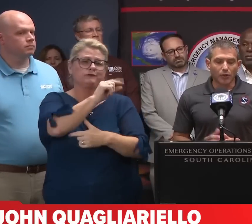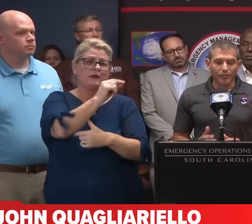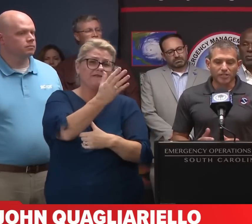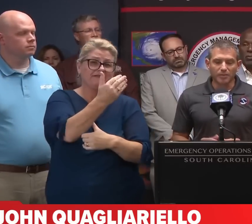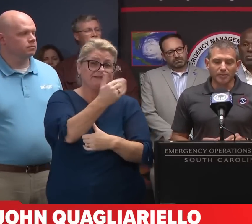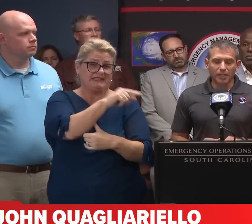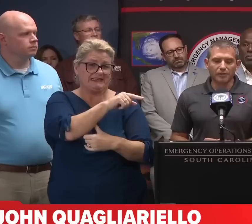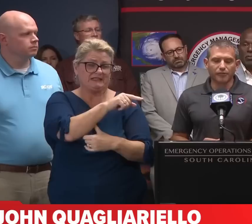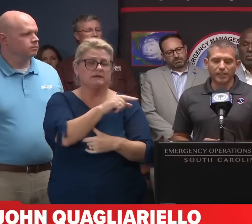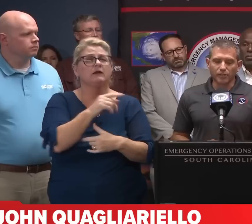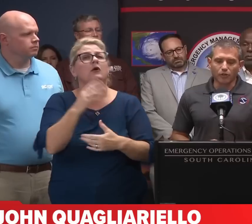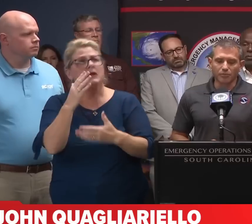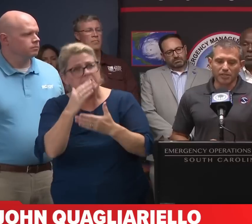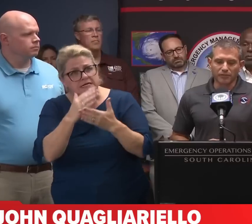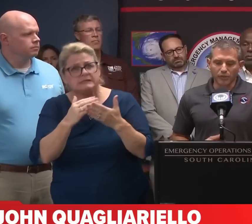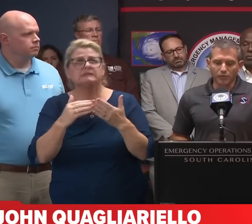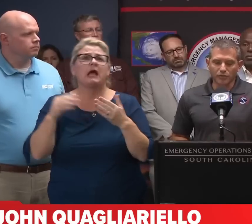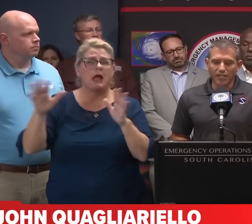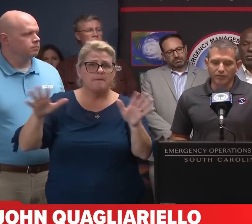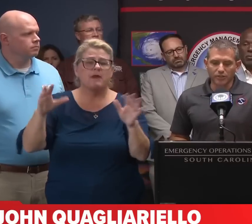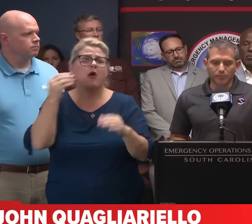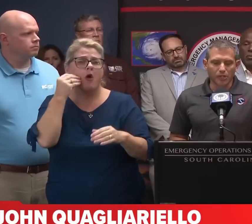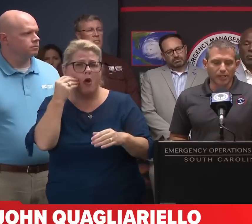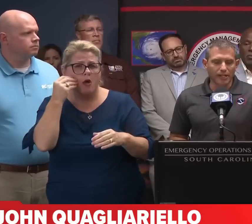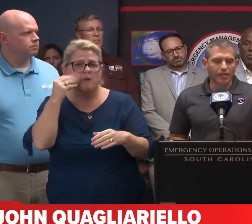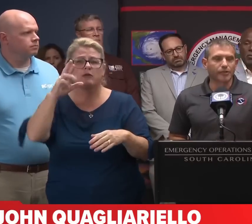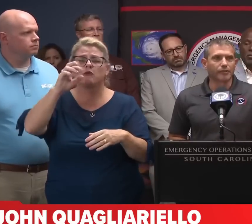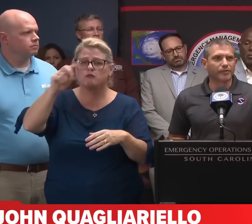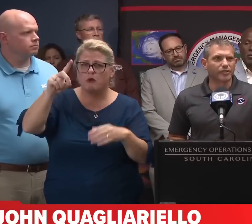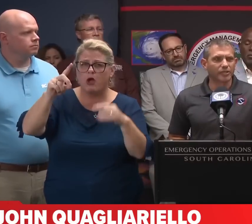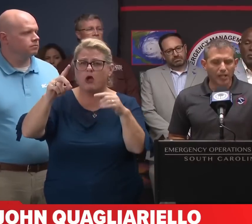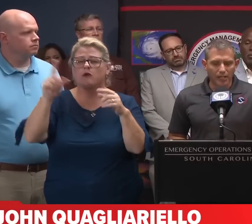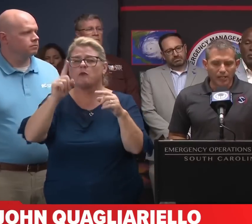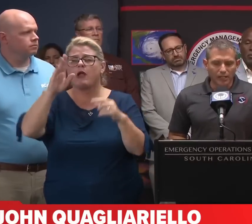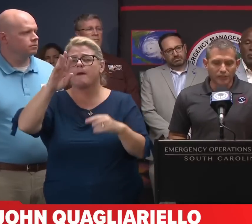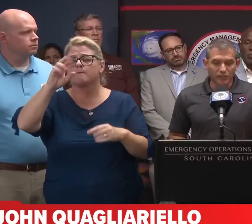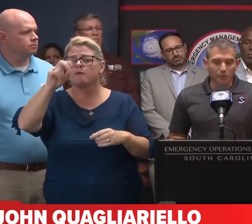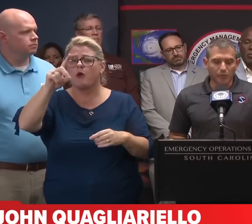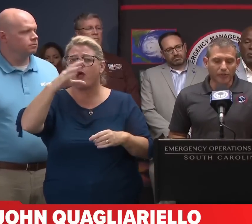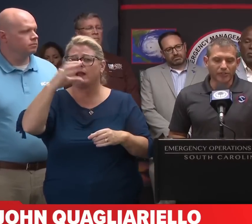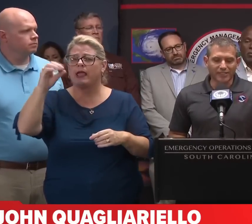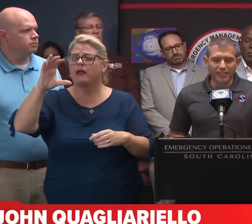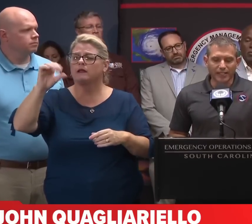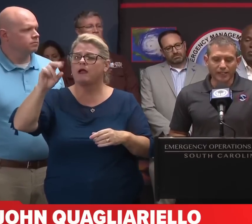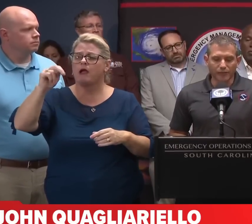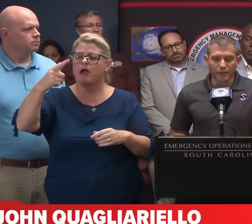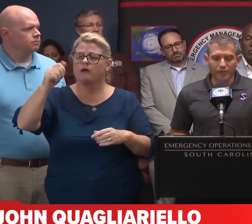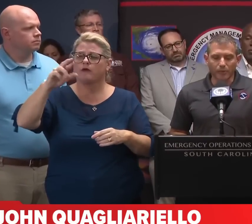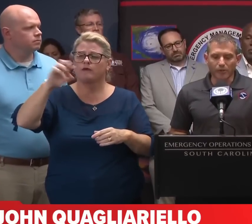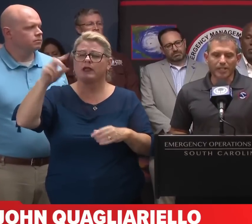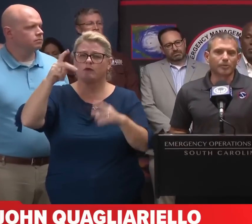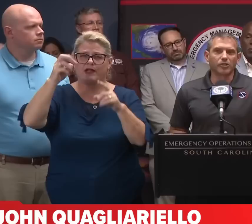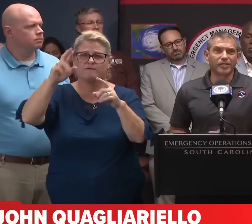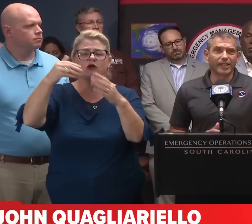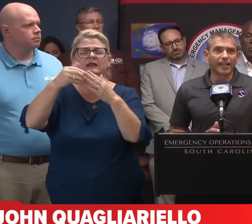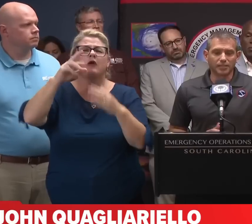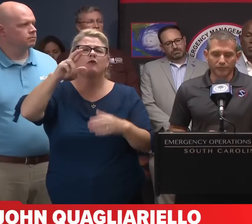Well, there is some uh flooding to homes and roads adjacent to the Broad and Conary Rivers uh such as what we're currently seeing in the Riverland Park neighborhood in Casey,